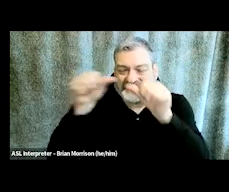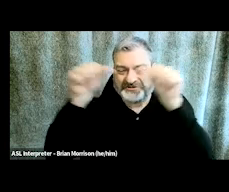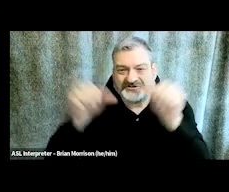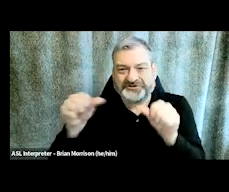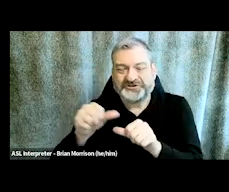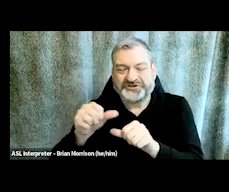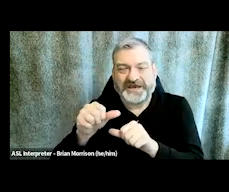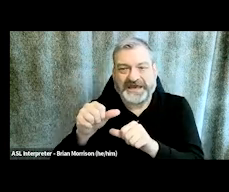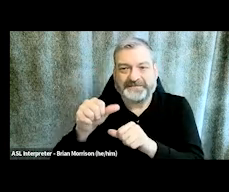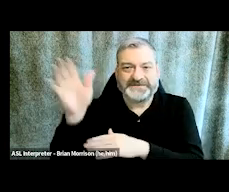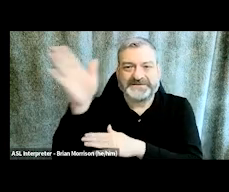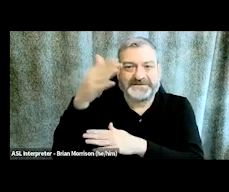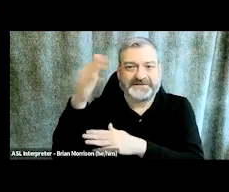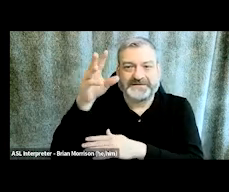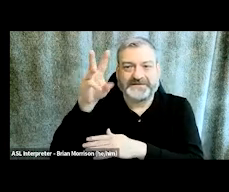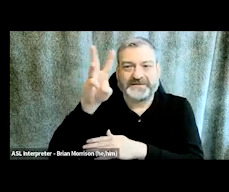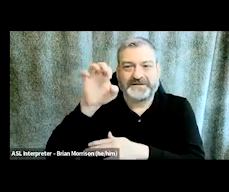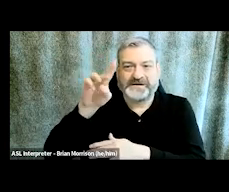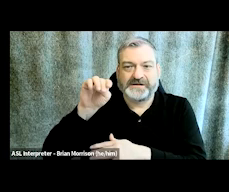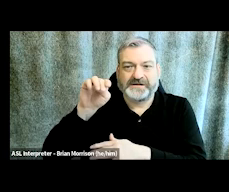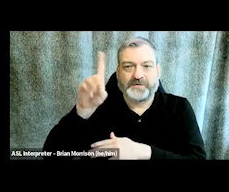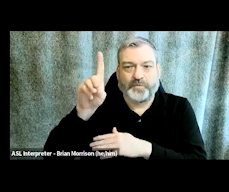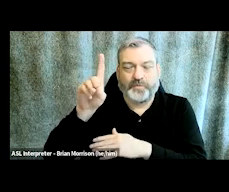And this emoji exists. It exists because emojis were invented